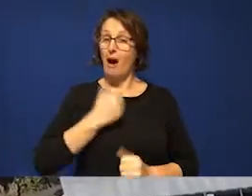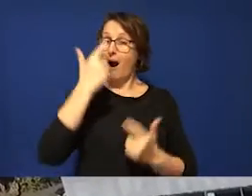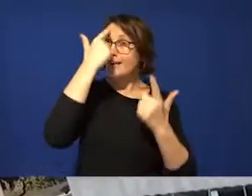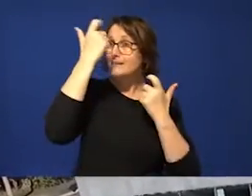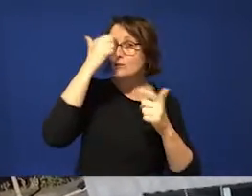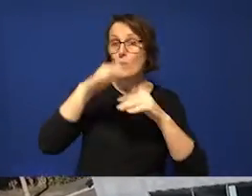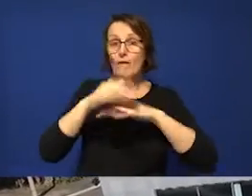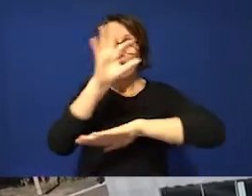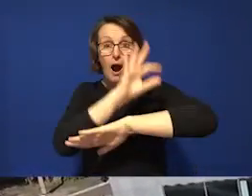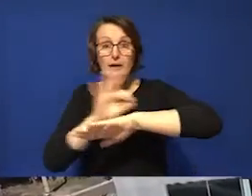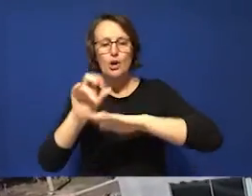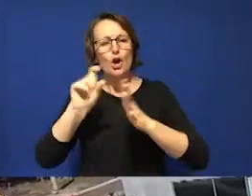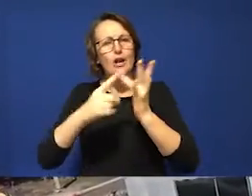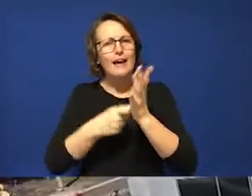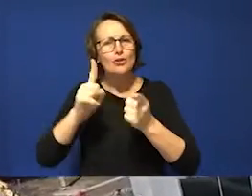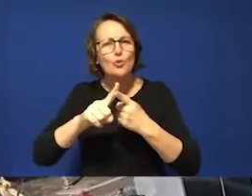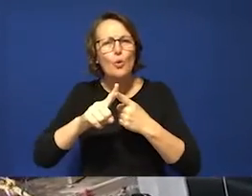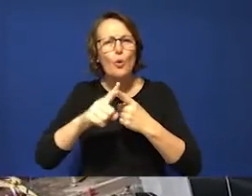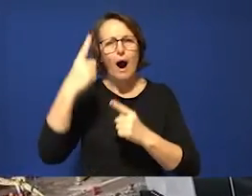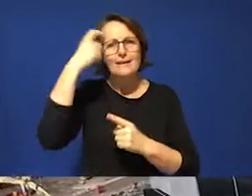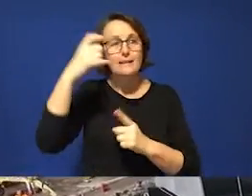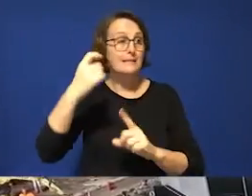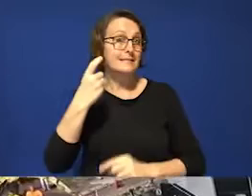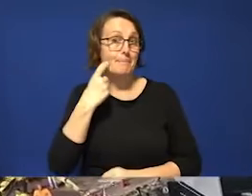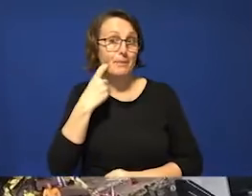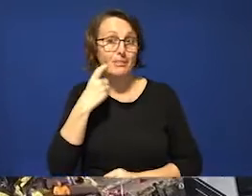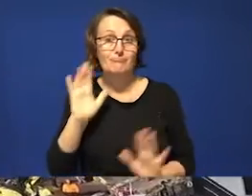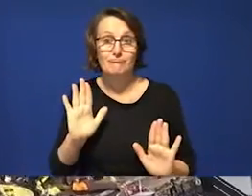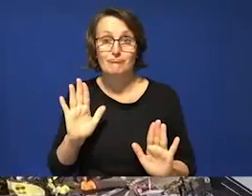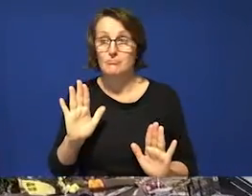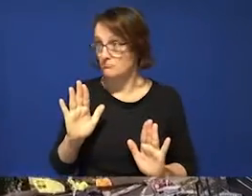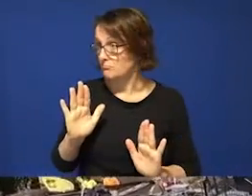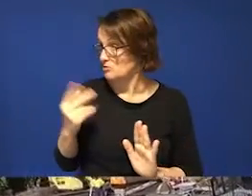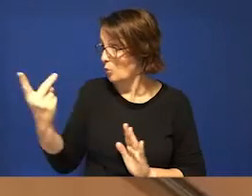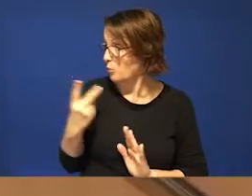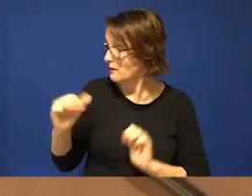the core ideas are actually quite simple. And then they were struck pretty early on. I think Peter went to that office-